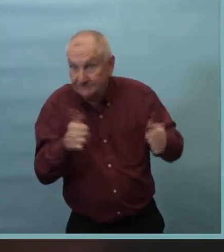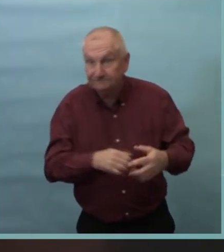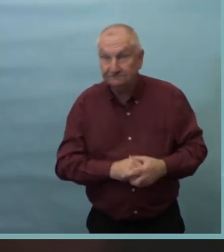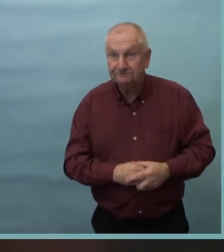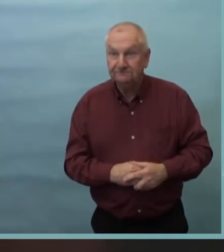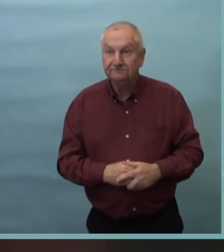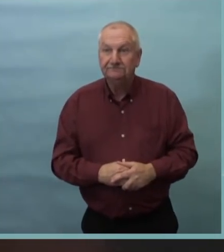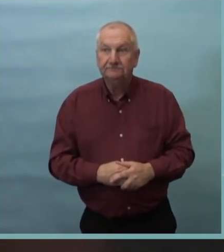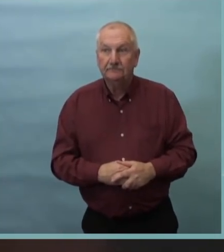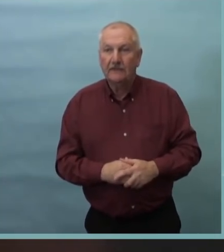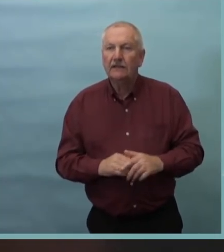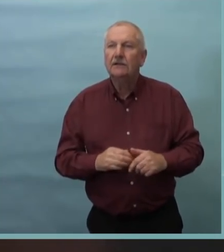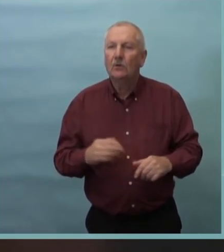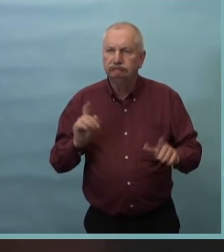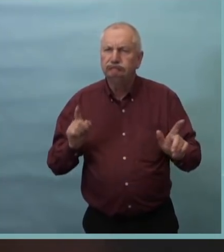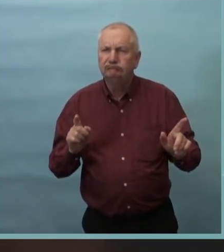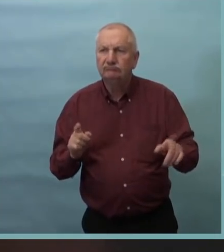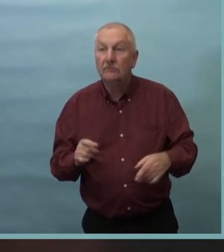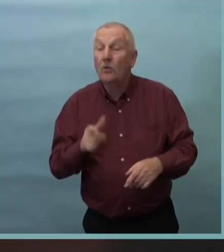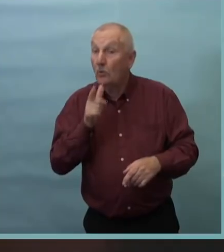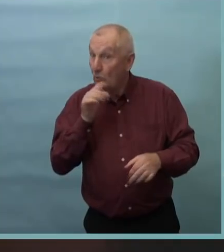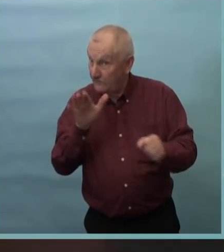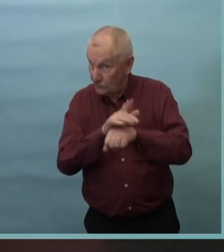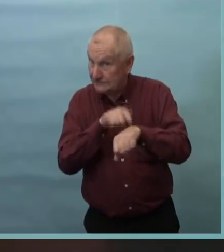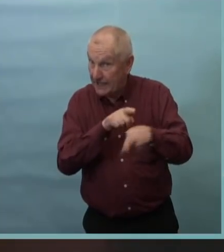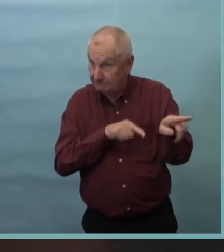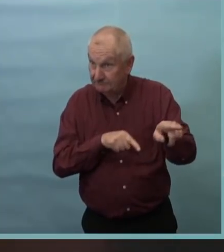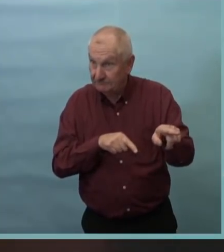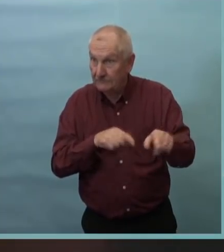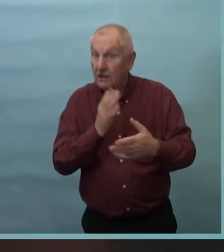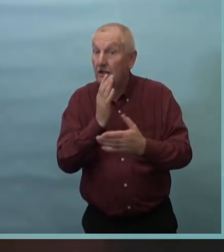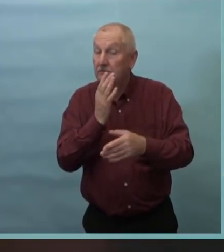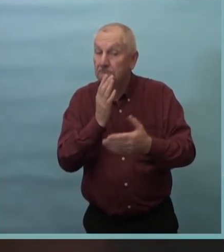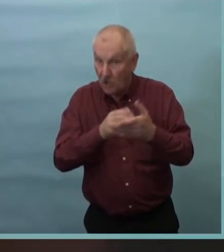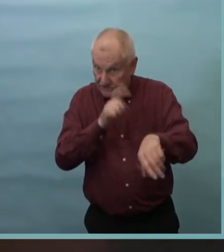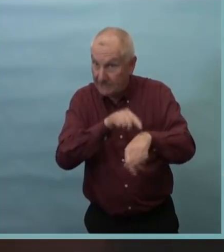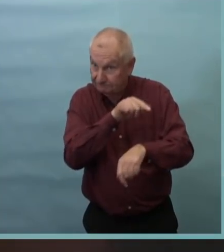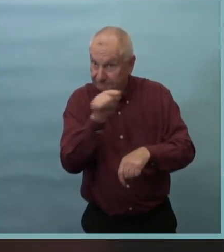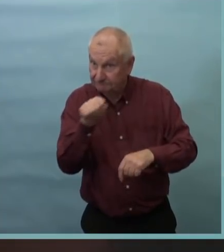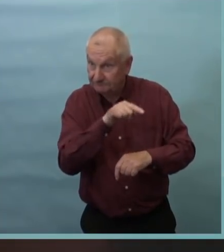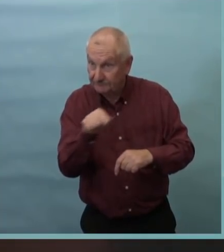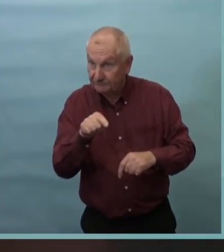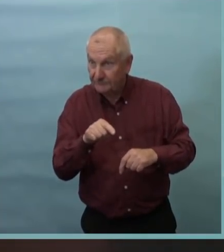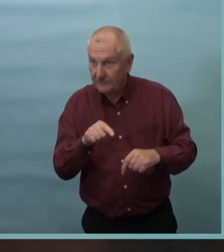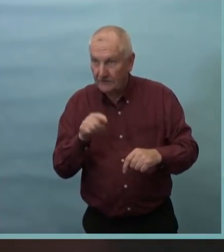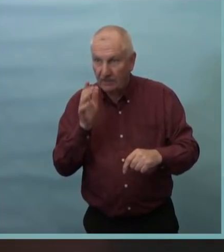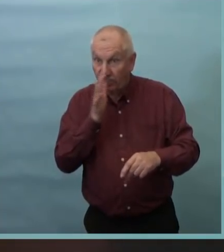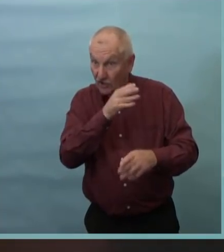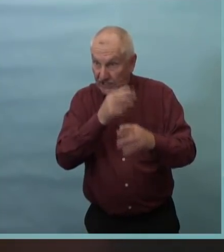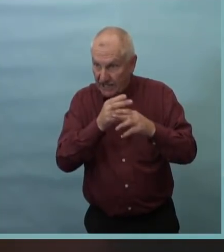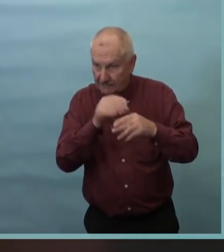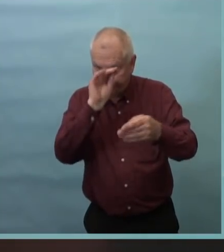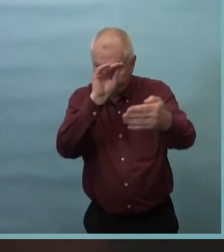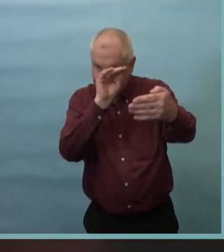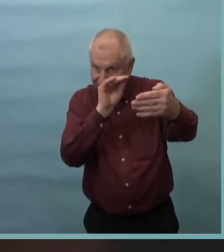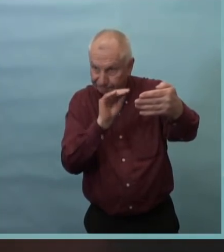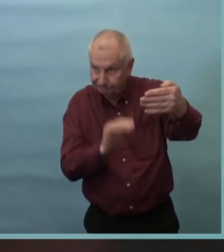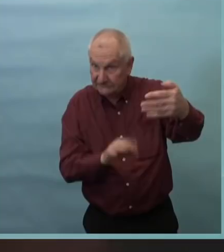part-time staff and then for sure if there's casual agency workers will will